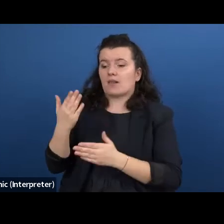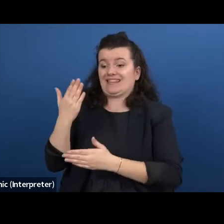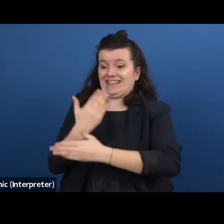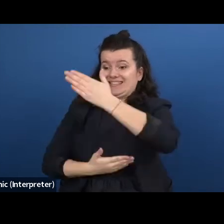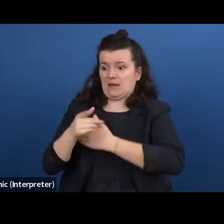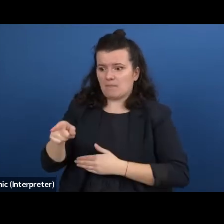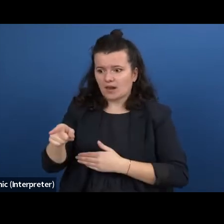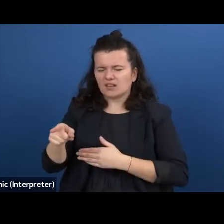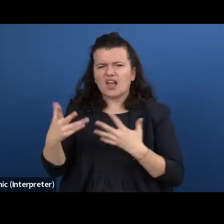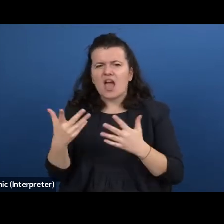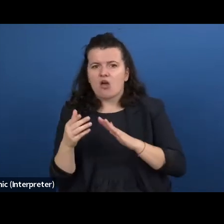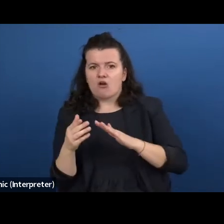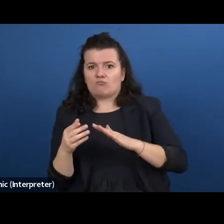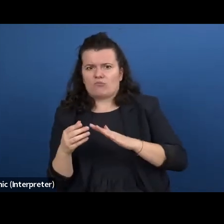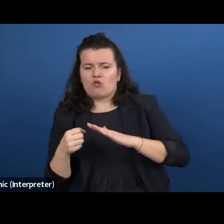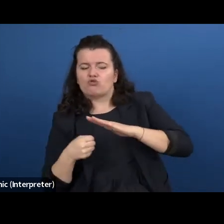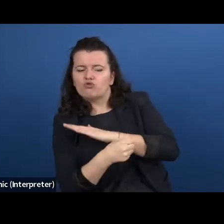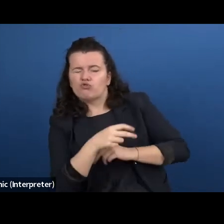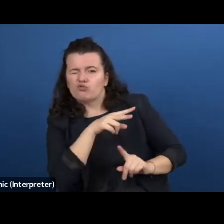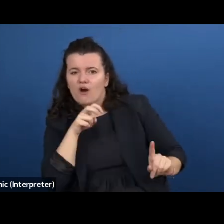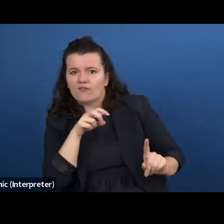The documents are posted in the chat box.